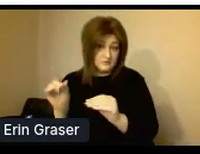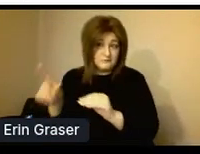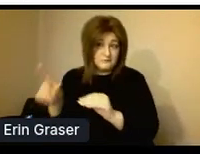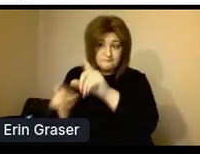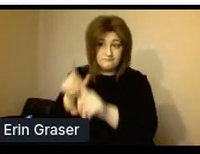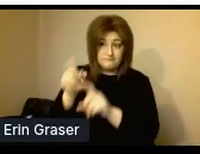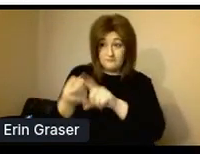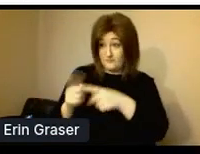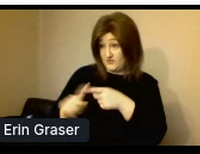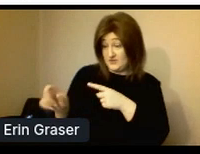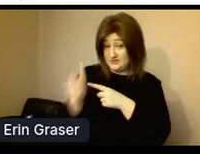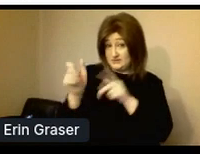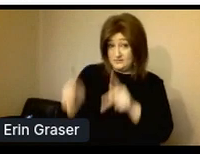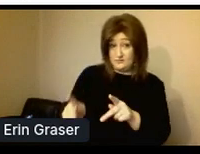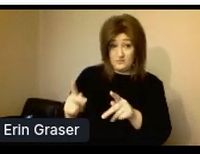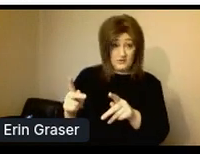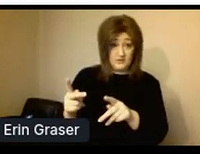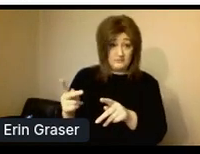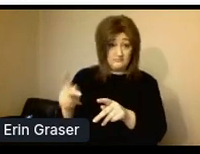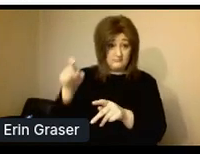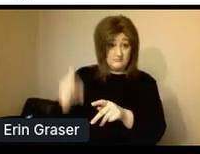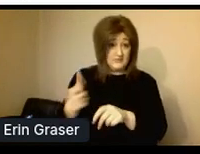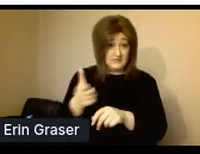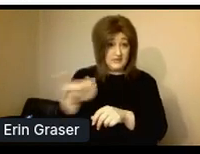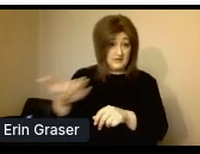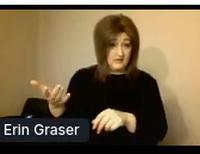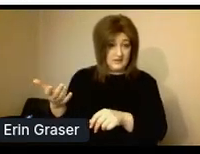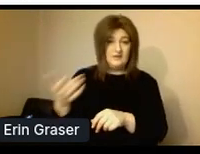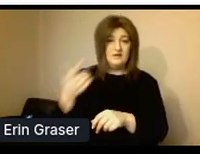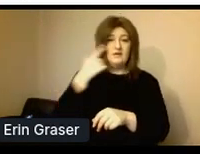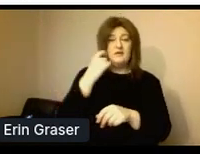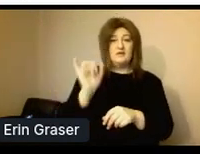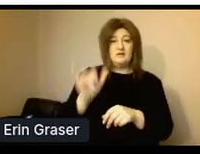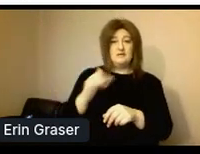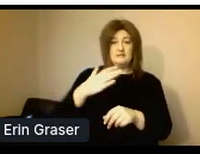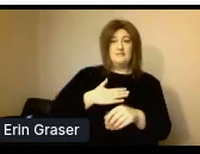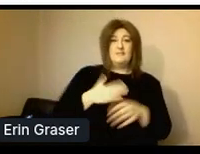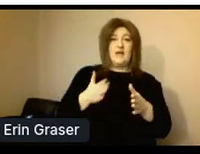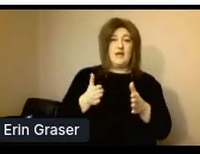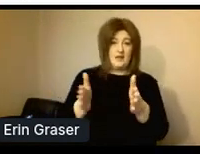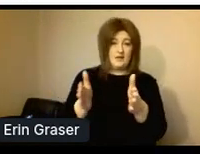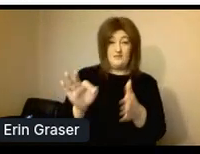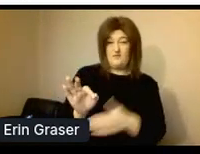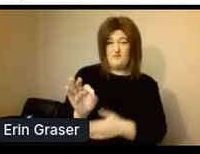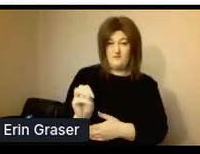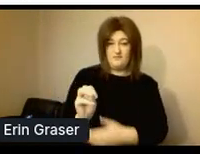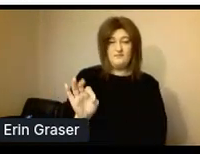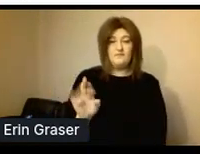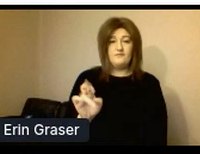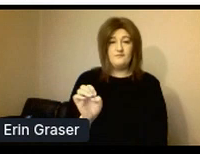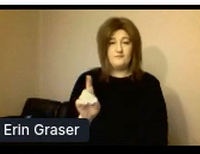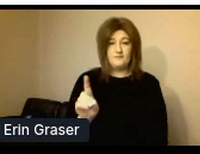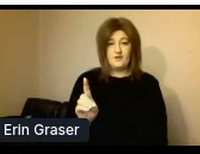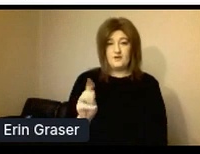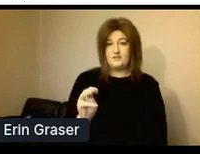Does anybody need anything? Because this is my aisle at Fred Meyer. This is my aisle.